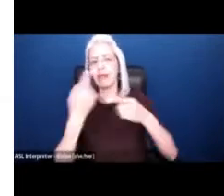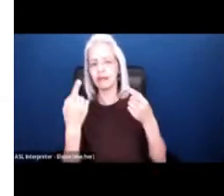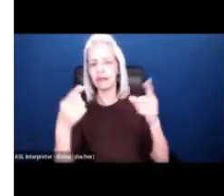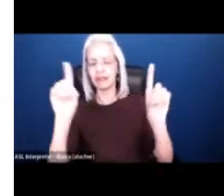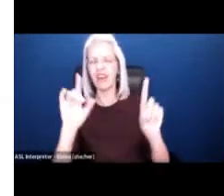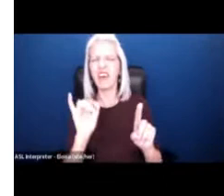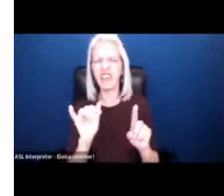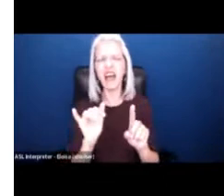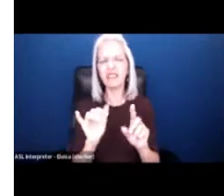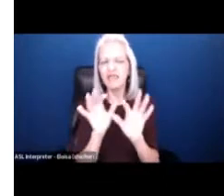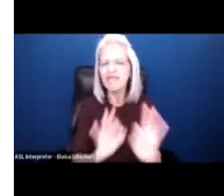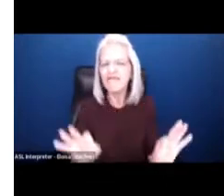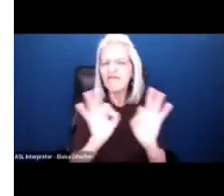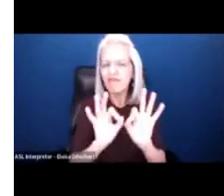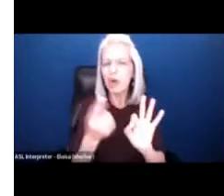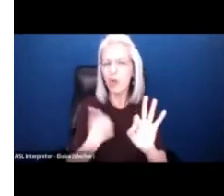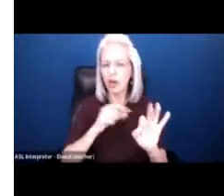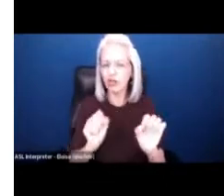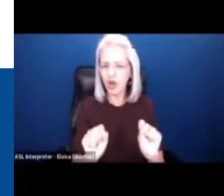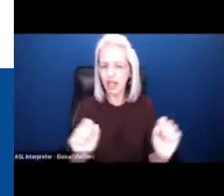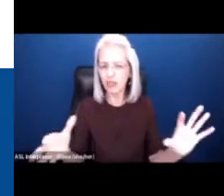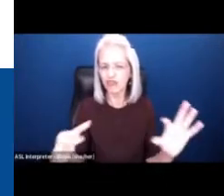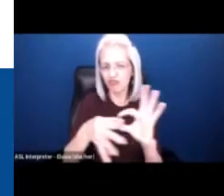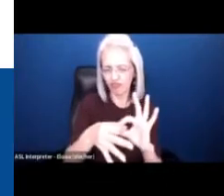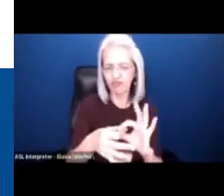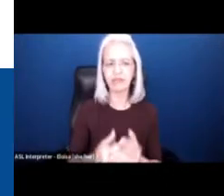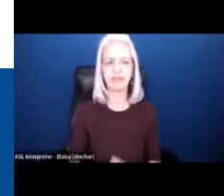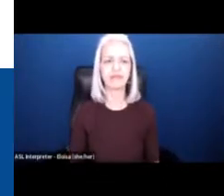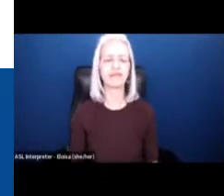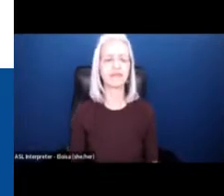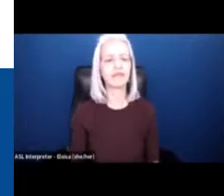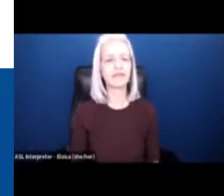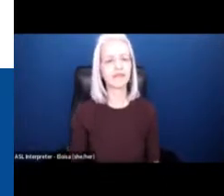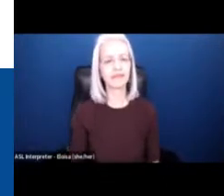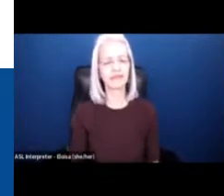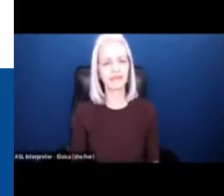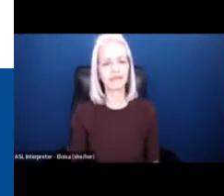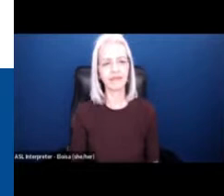we're trying to tie in. Next slide. In terms of addressing